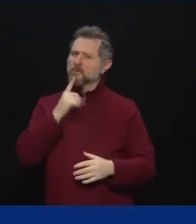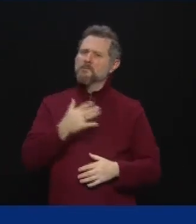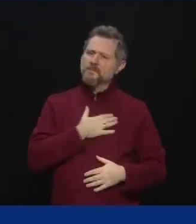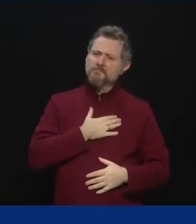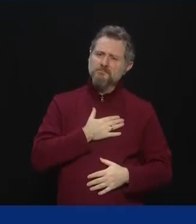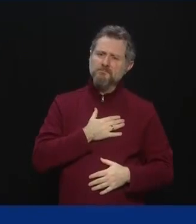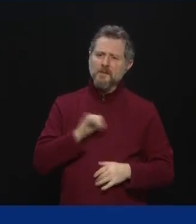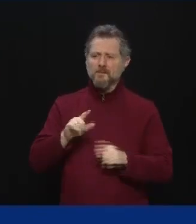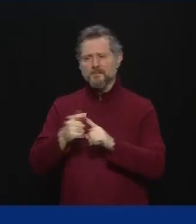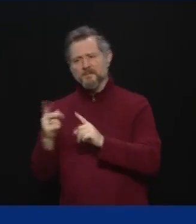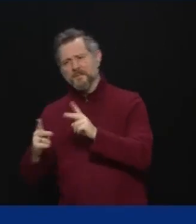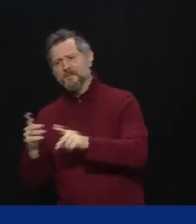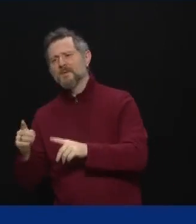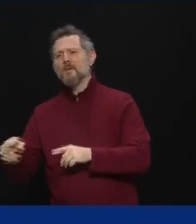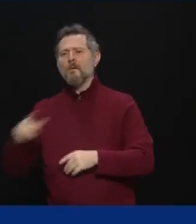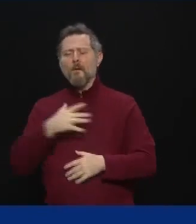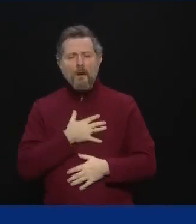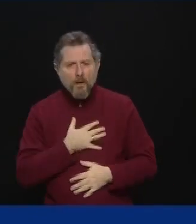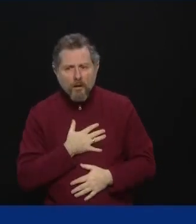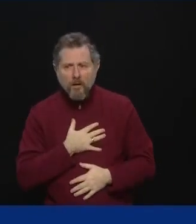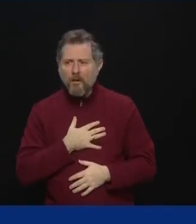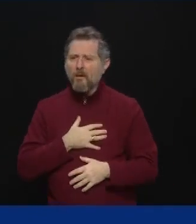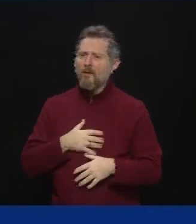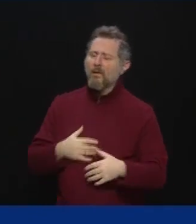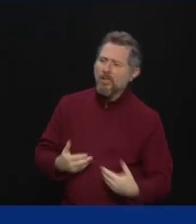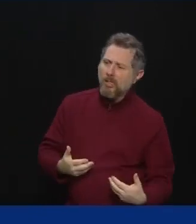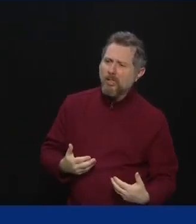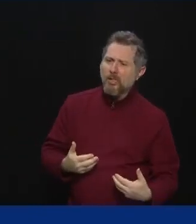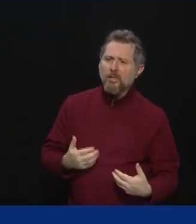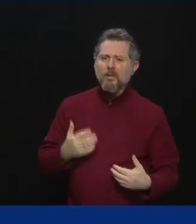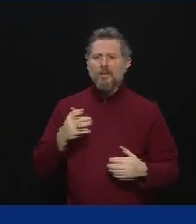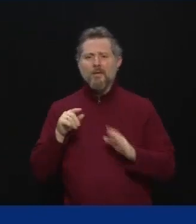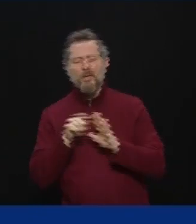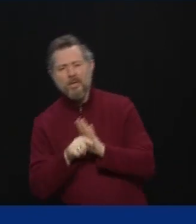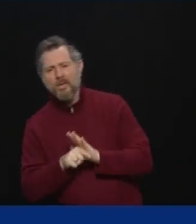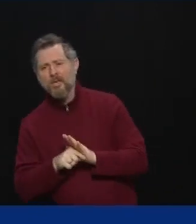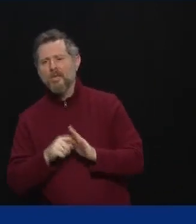GRATEFUL FOR THOSE WHO KEEP US ALIVE, GRATEFUL TO LIVE IN THE